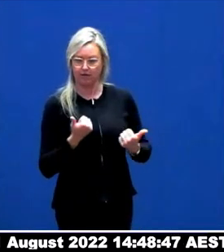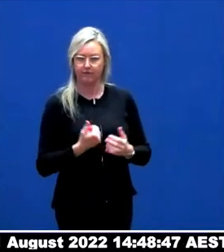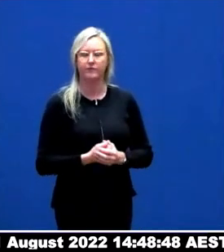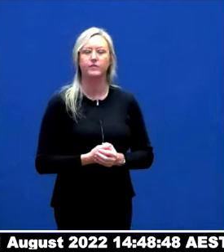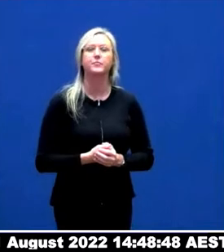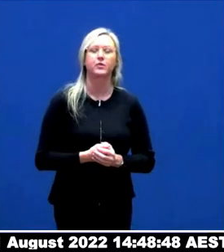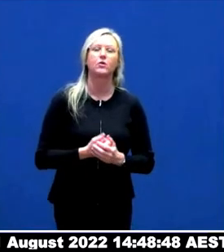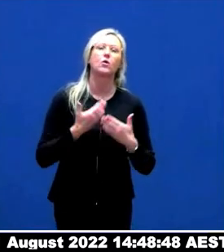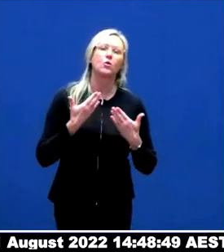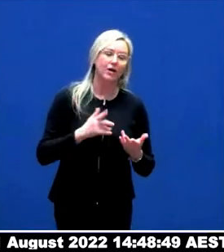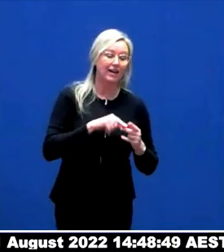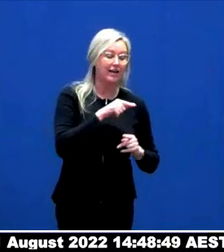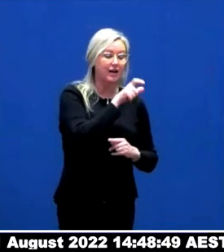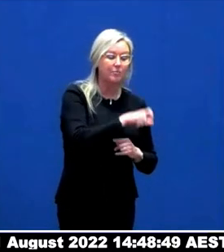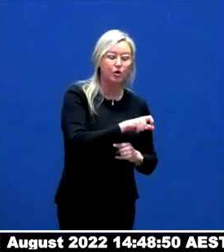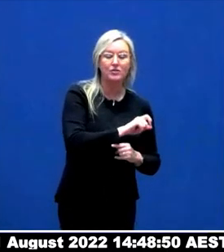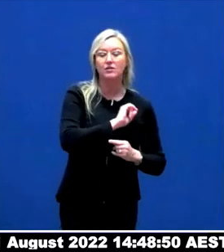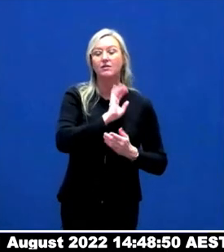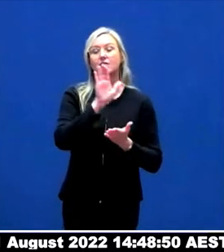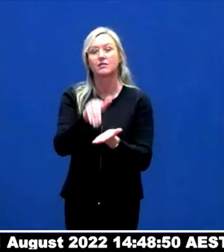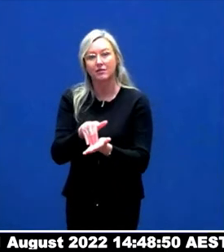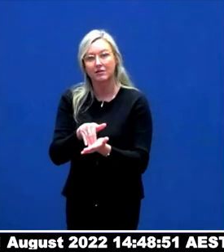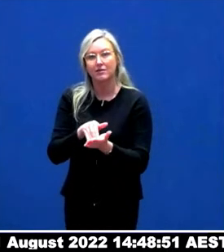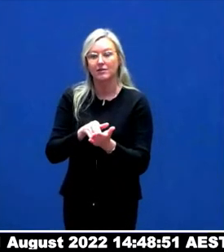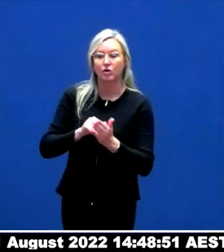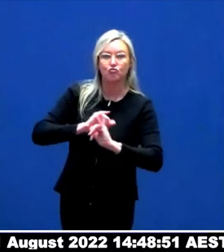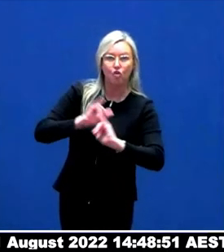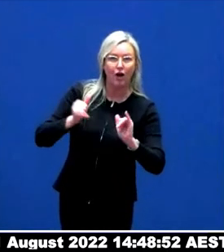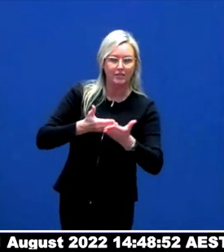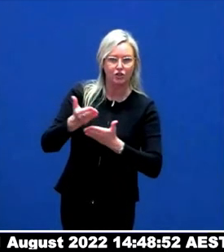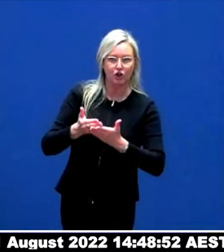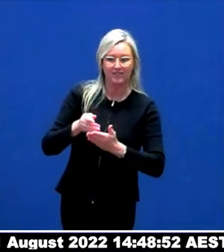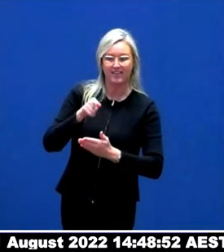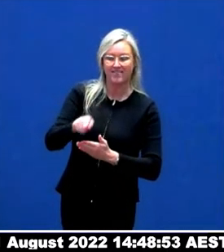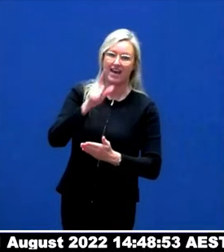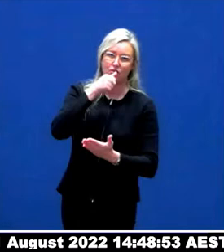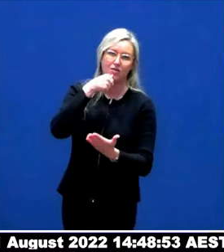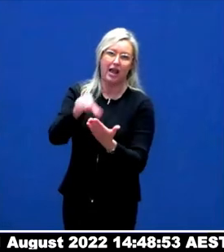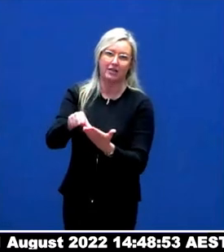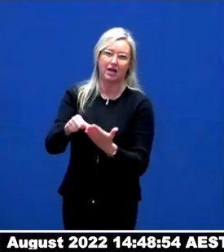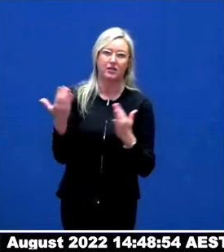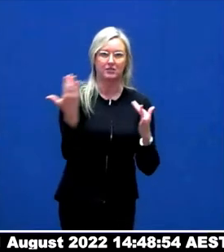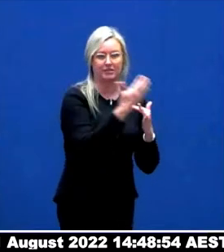So, it could be a letter from a homelessness service to outline the history of access for